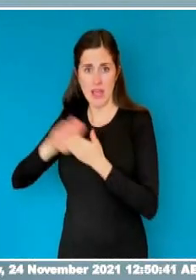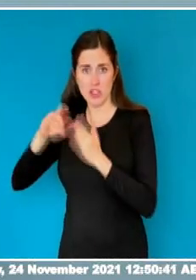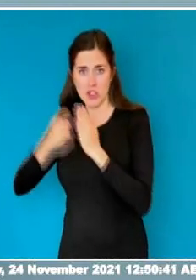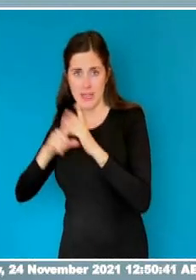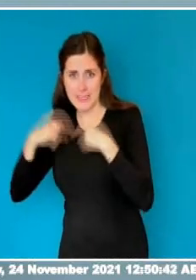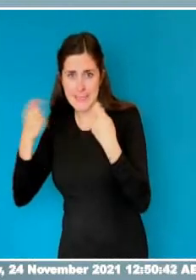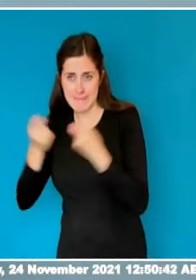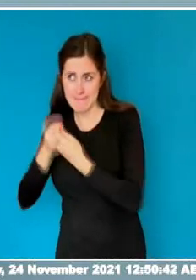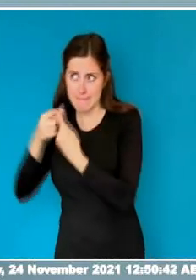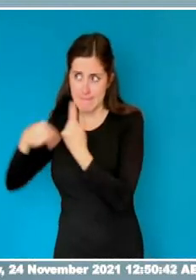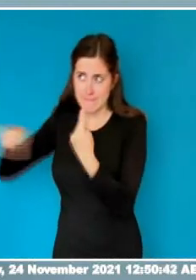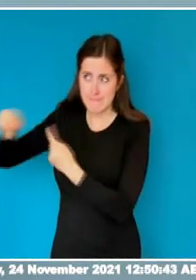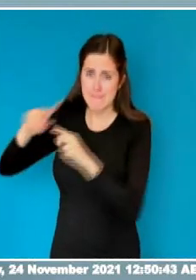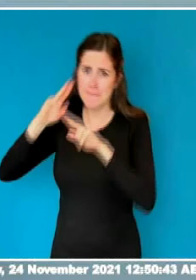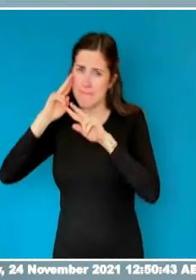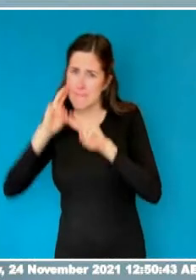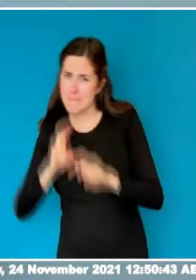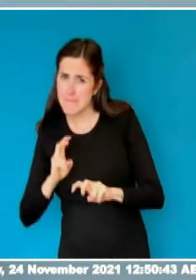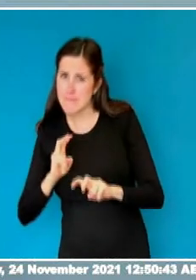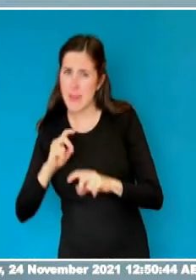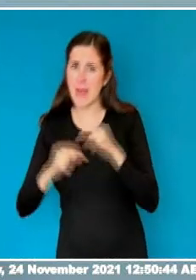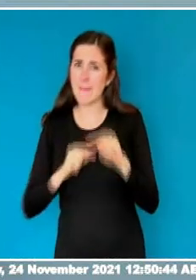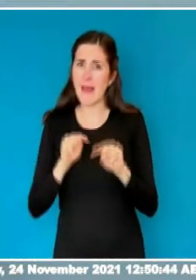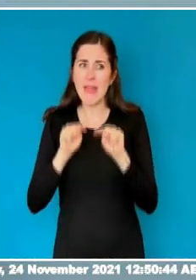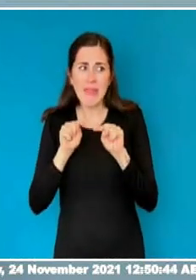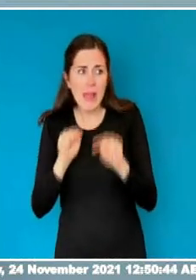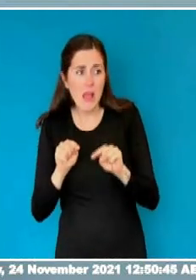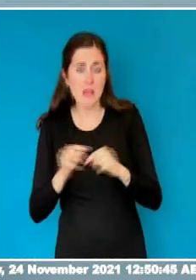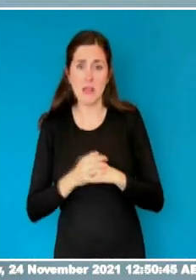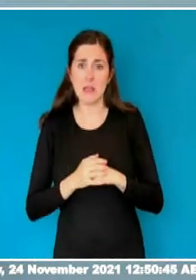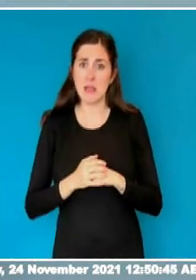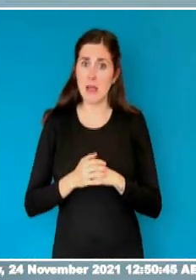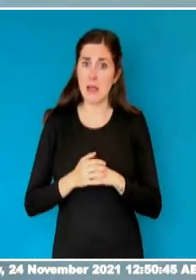things I mentioned earlier is whether we can actually get a sense of the actual take up